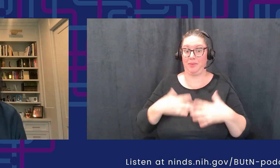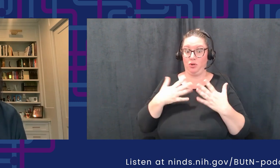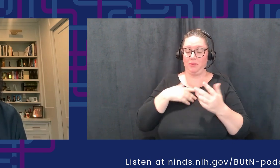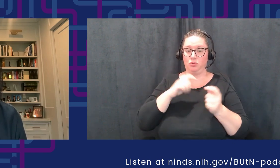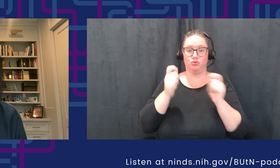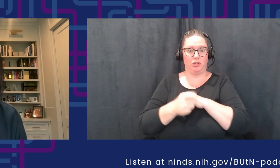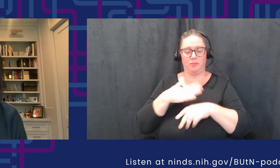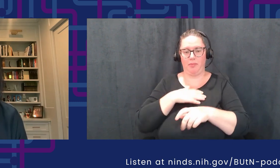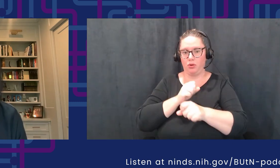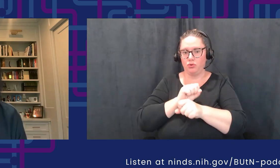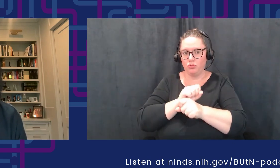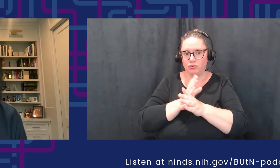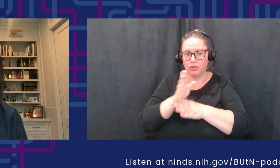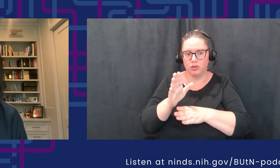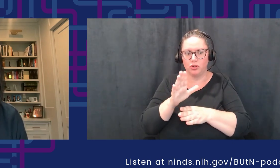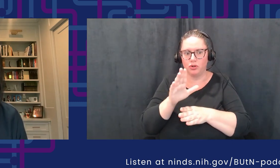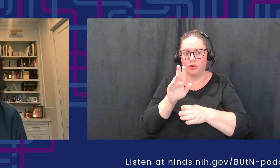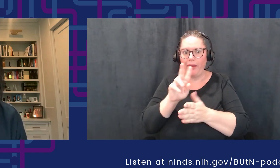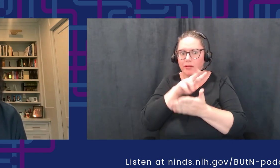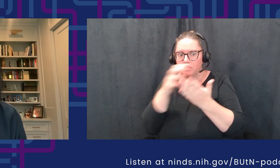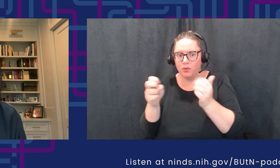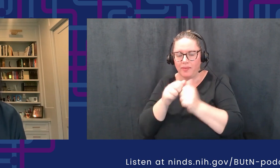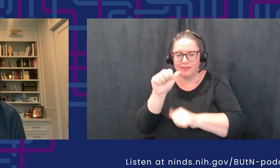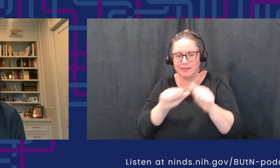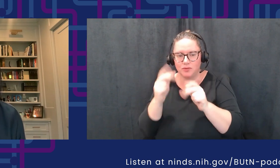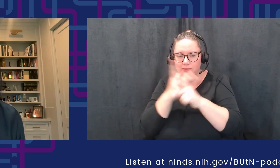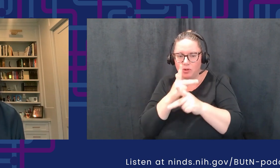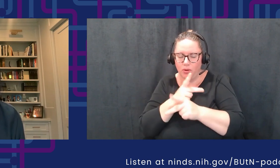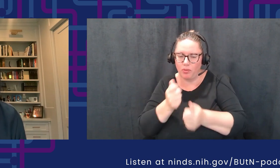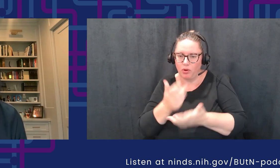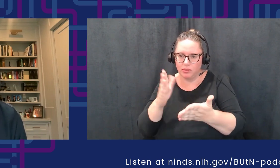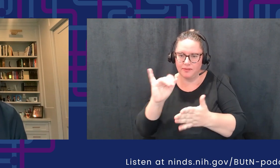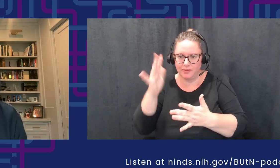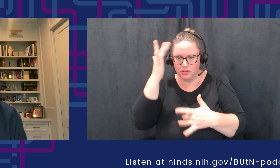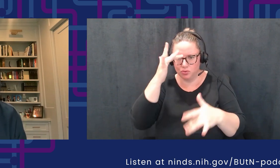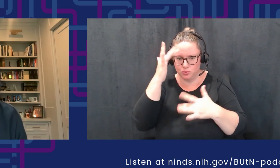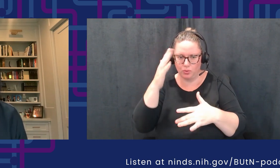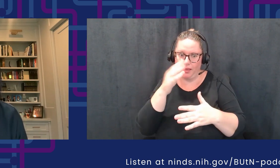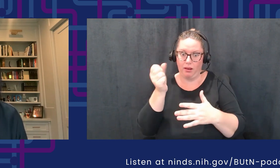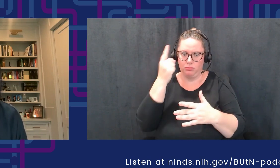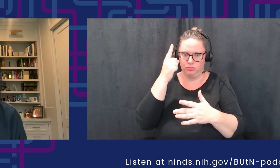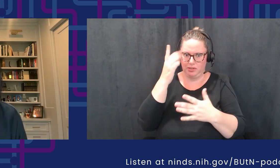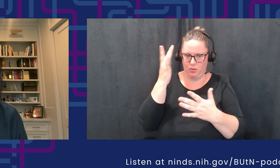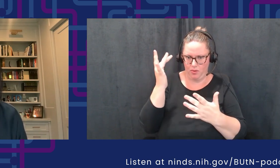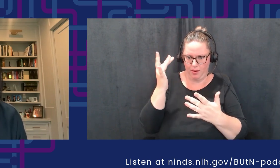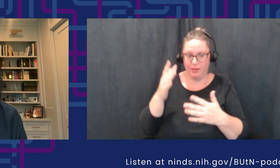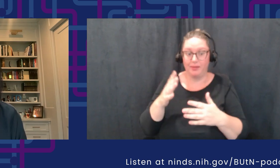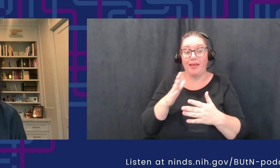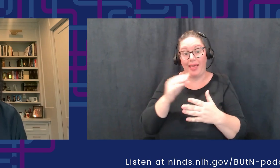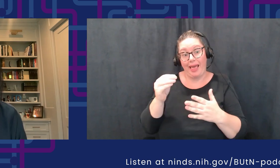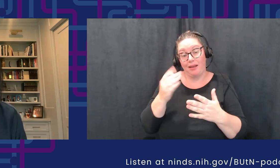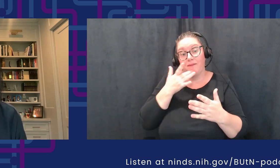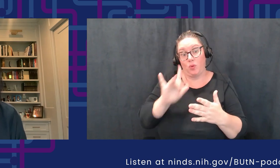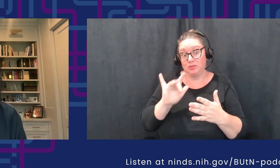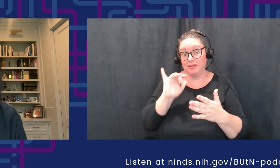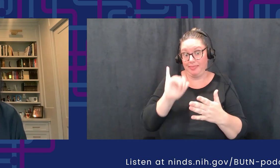science to really figure out the causes of these disorders and understand them. And I'm fortunate that that has been the case.